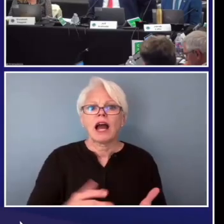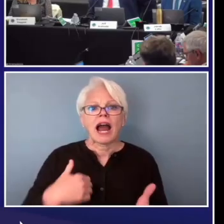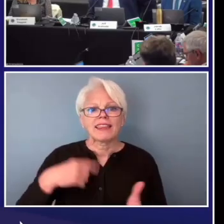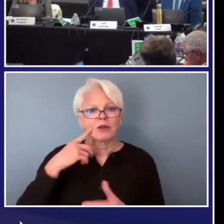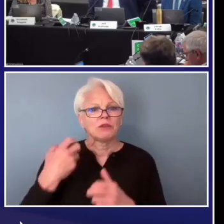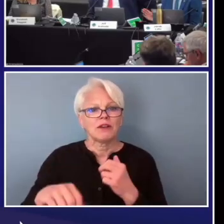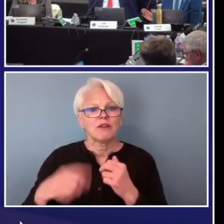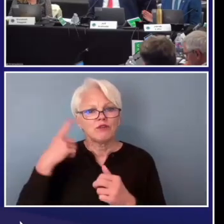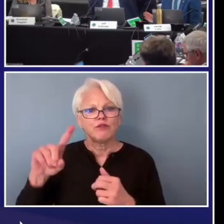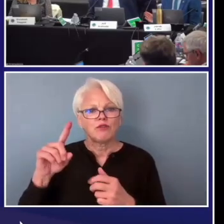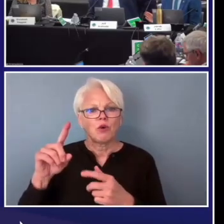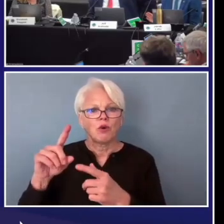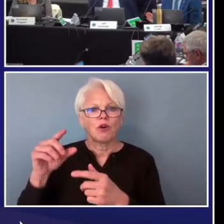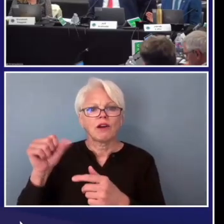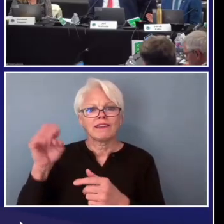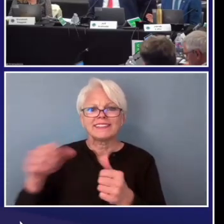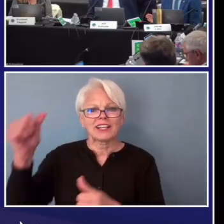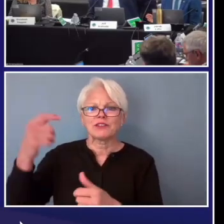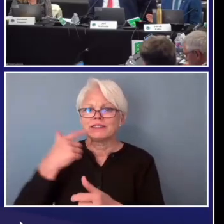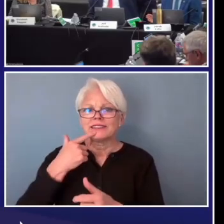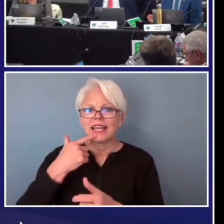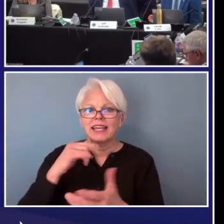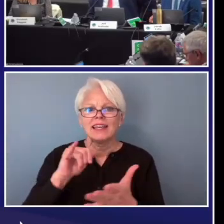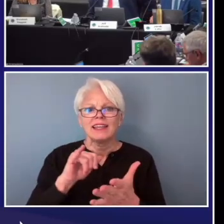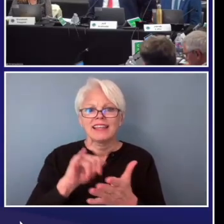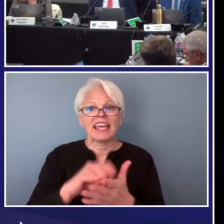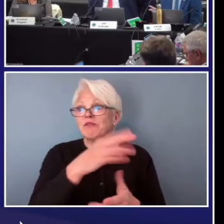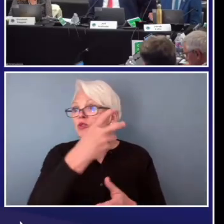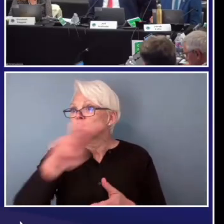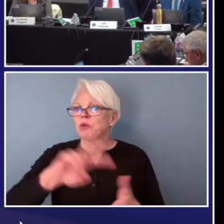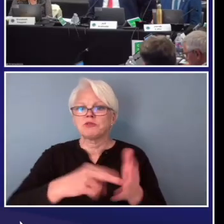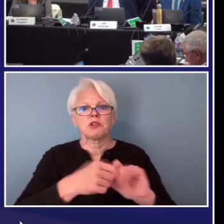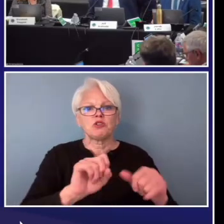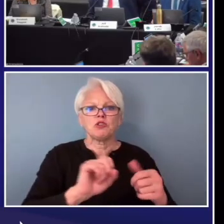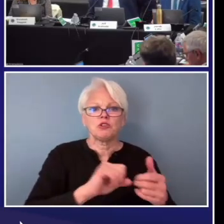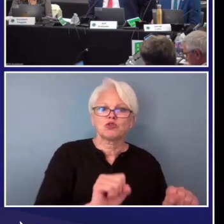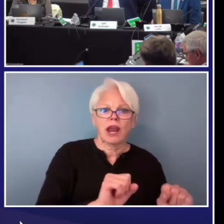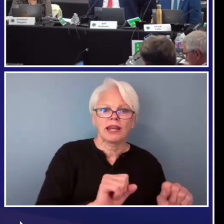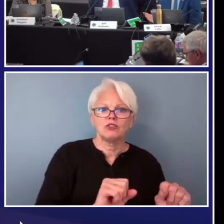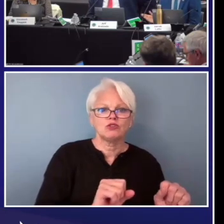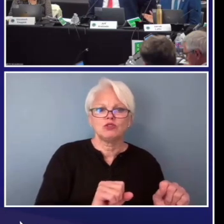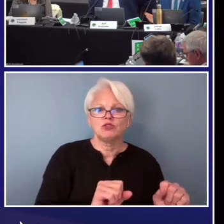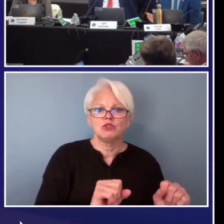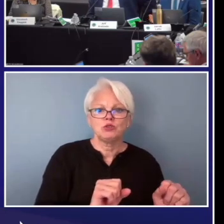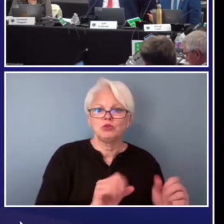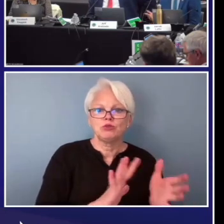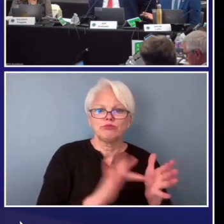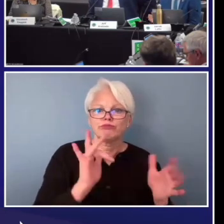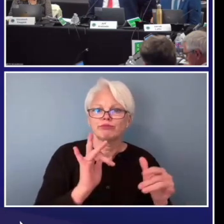any switching of accreditors is a way to undermine the HEA. That being said, I think it does preserve